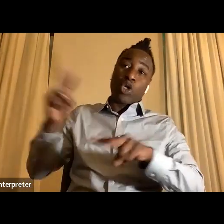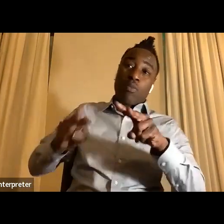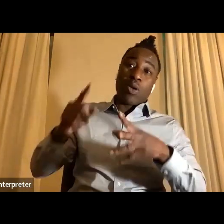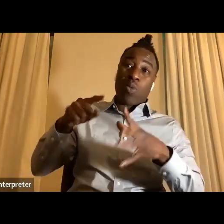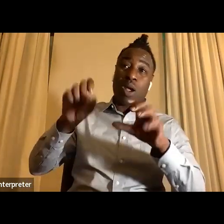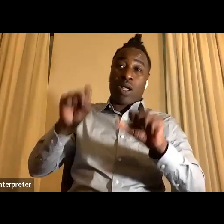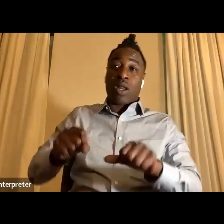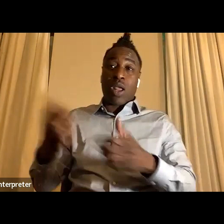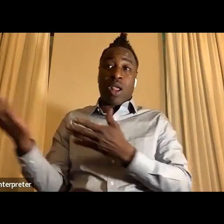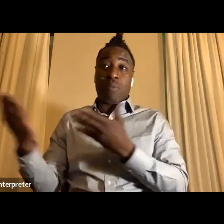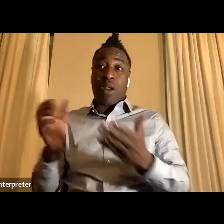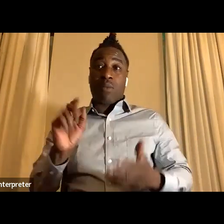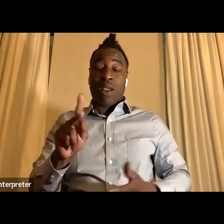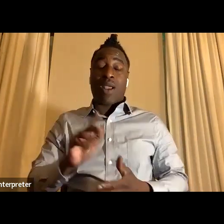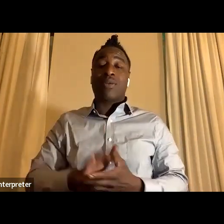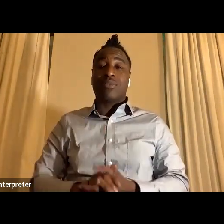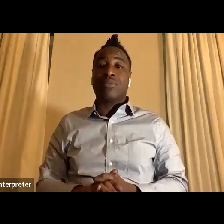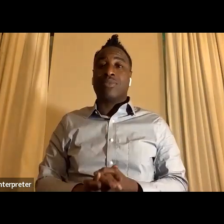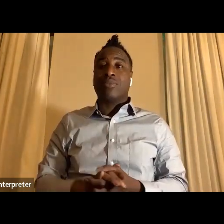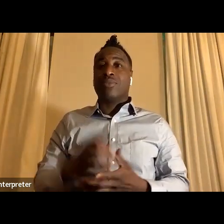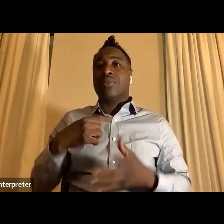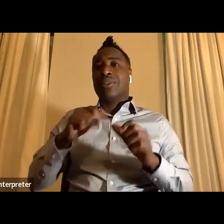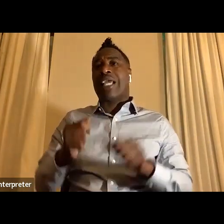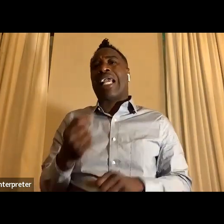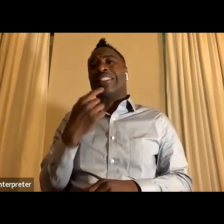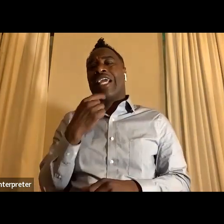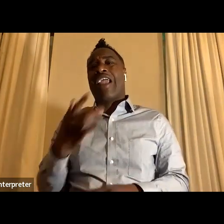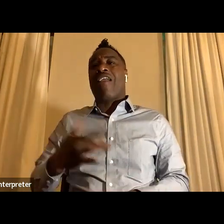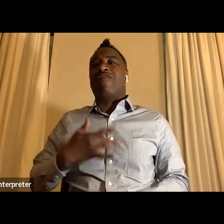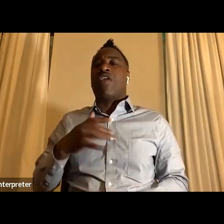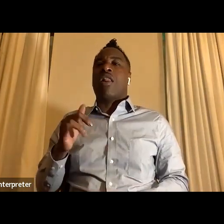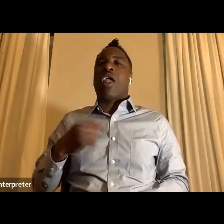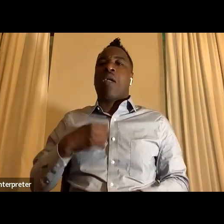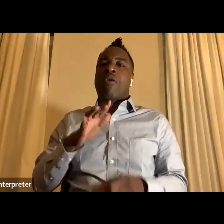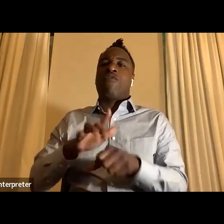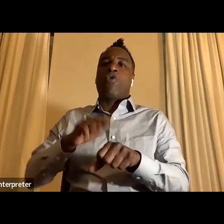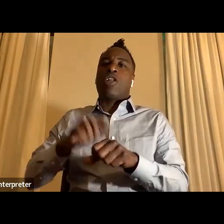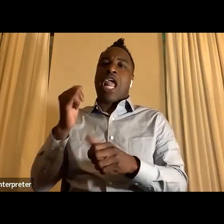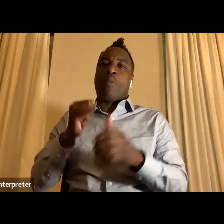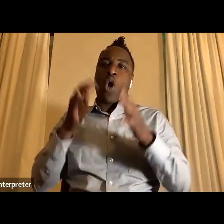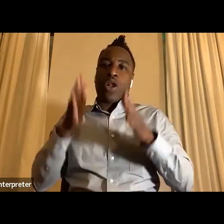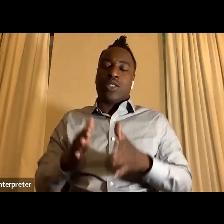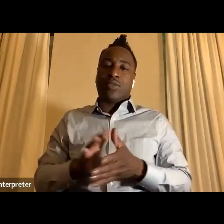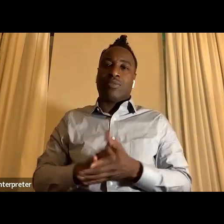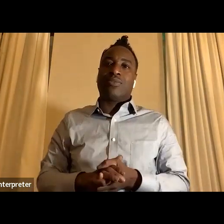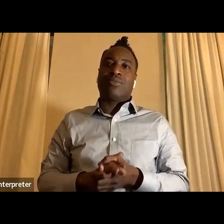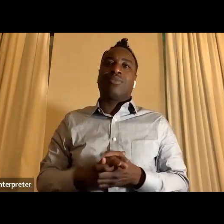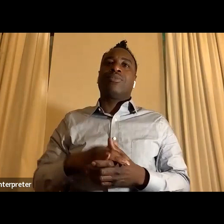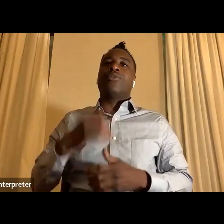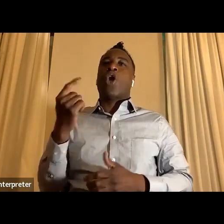So in that way, I would say it feels kind of like I'm a full time artist because I'm like always trying to shape everything